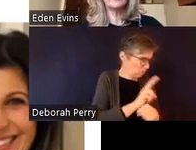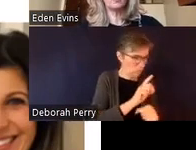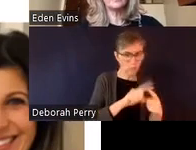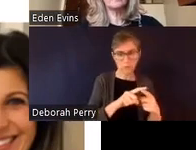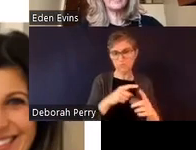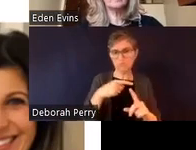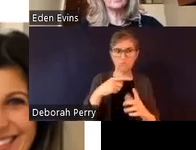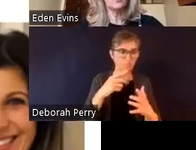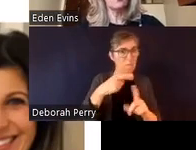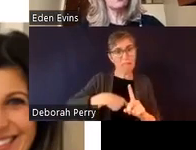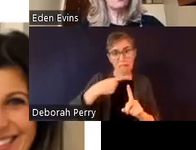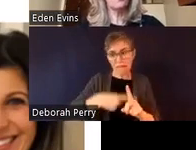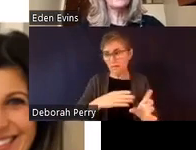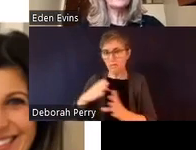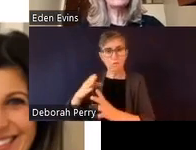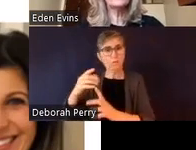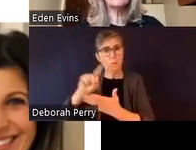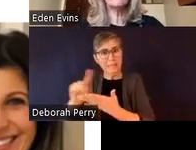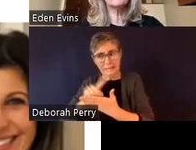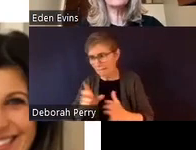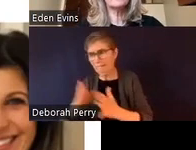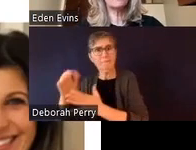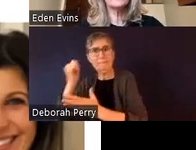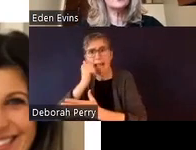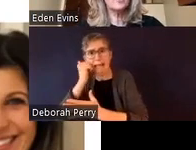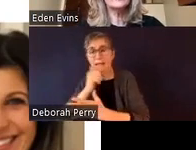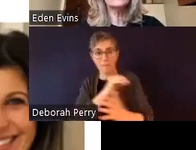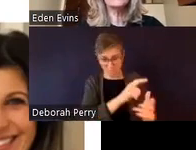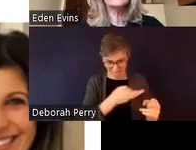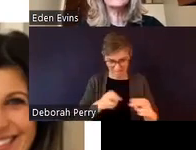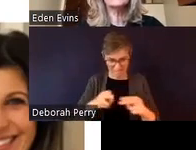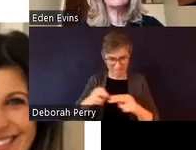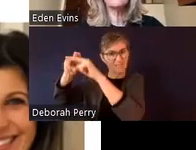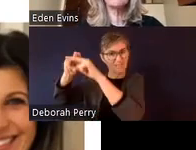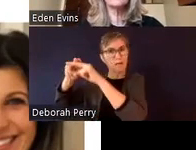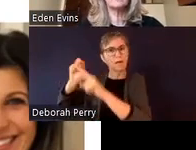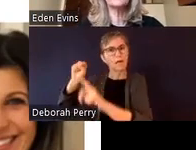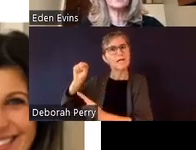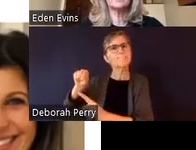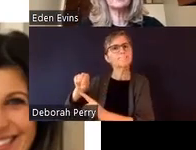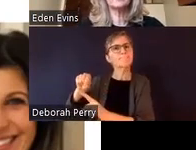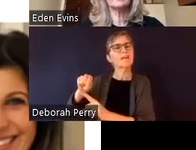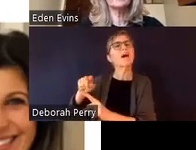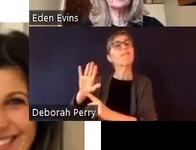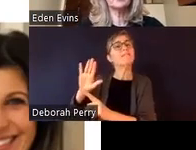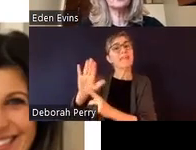or near daily. With increasing frequency we saw increasing severity of psychiatric symptoms. So